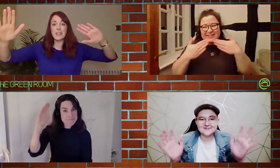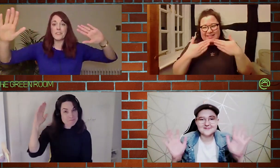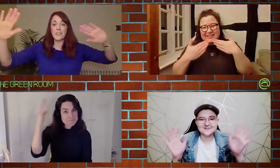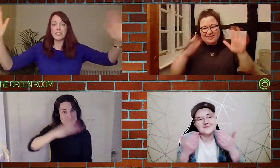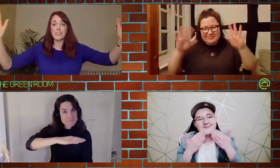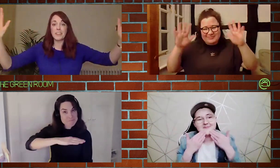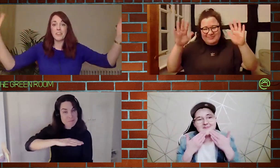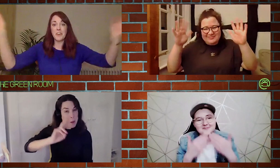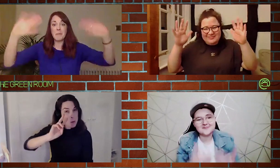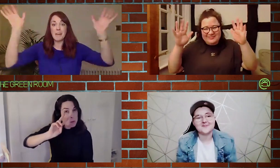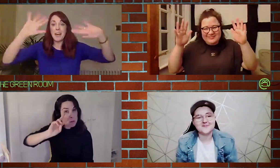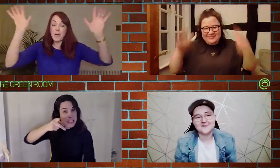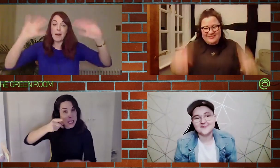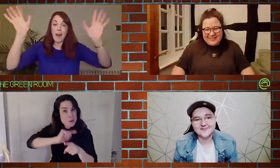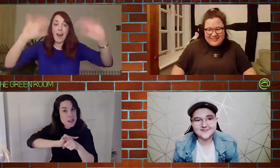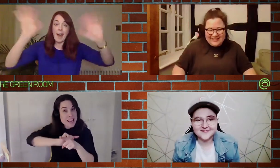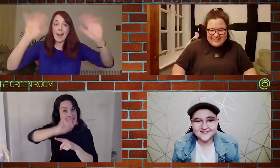for the Green Room. Bye